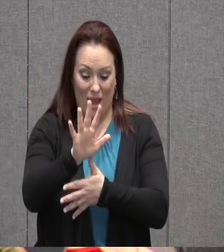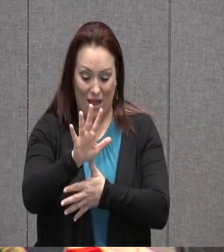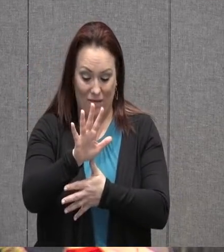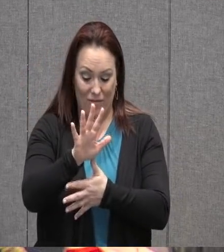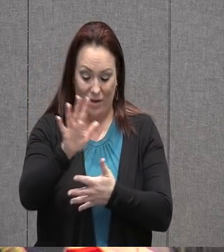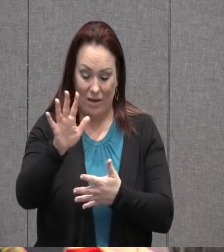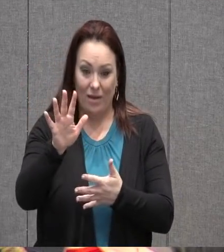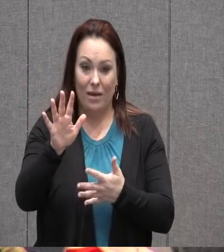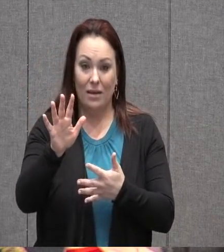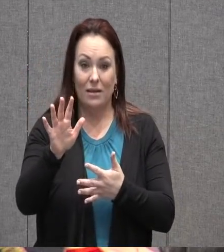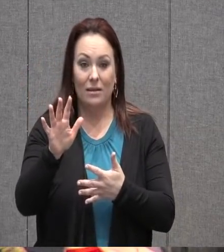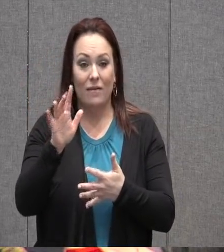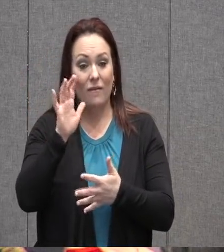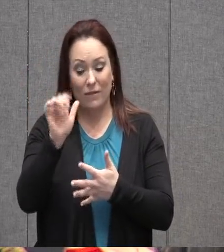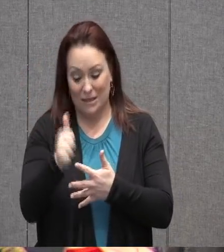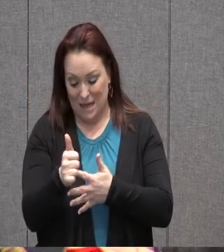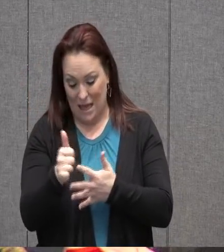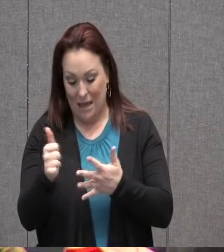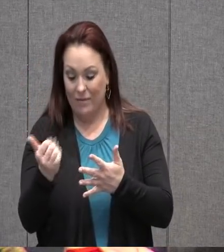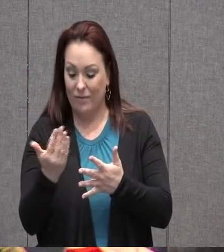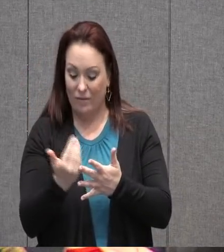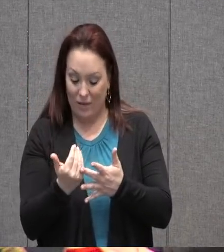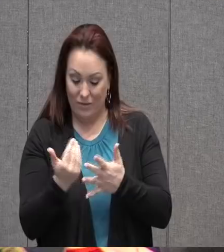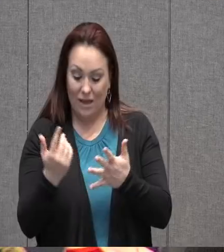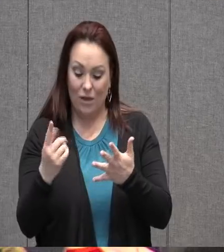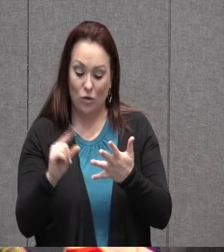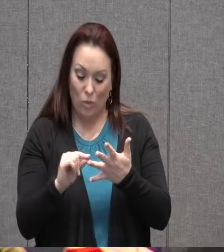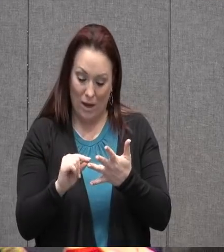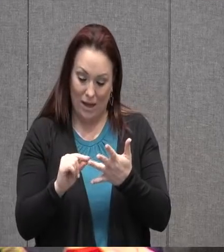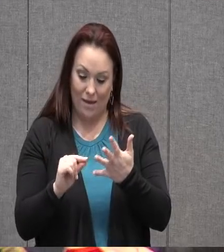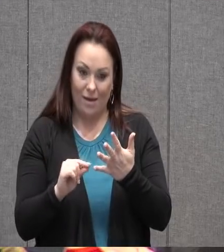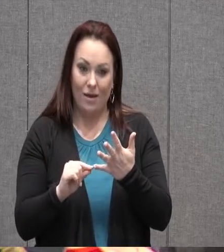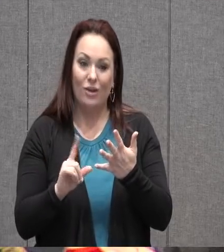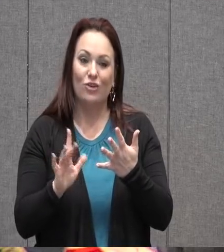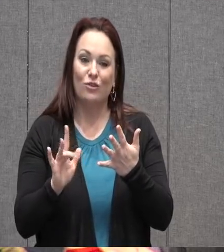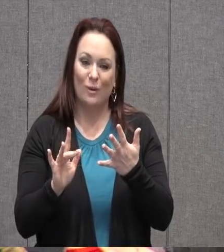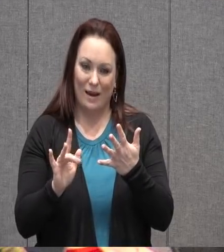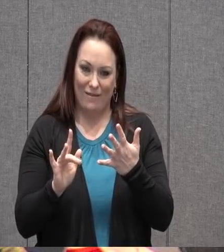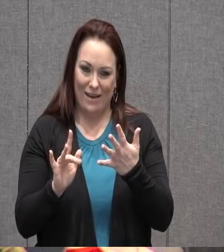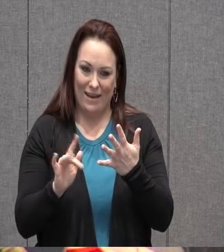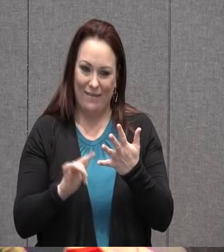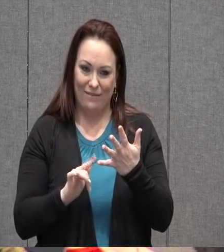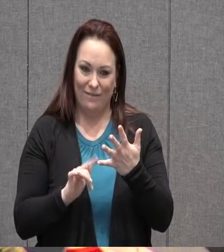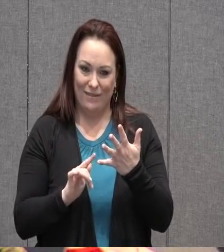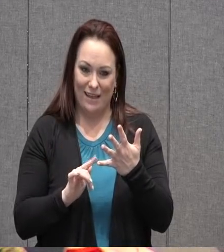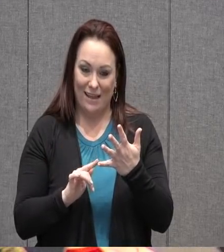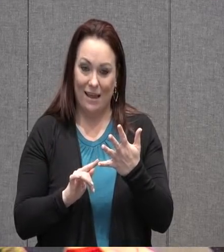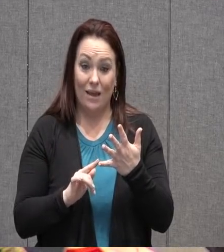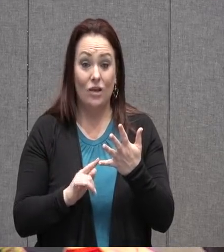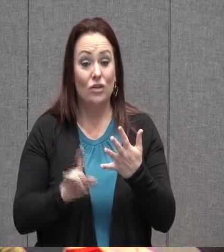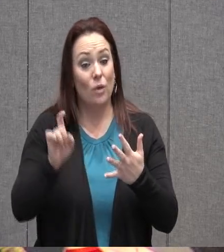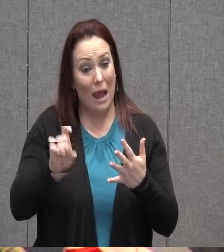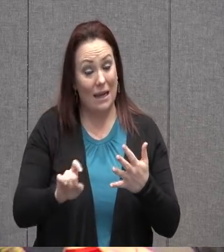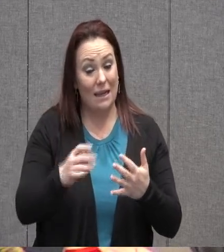Five, five, 10, 15, 20, 25, so I would need five nickels